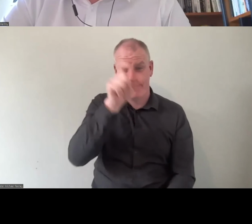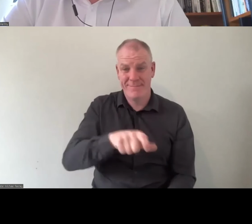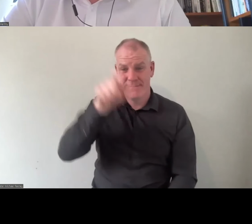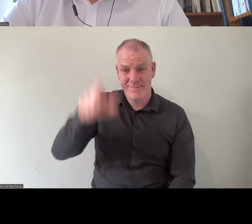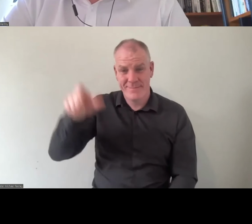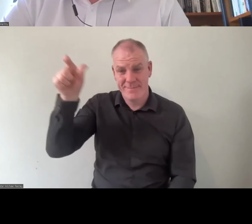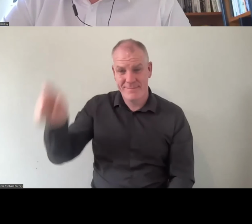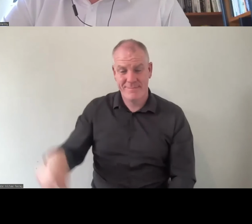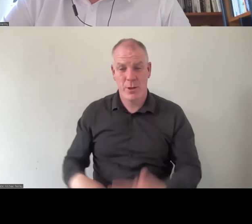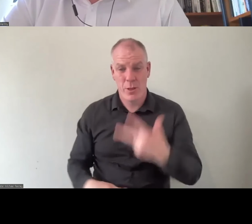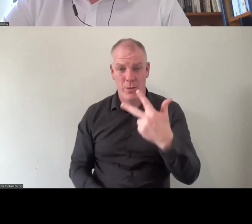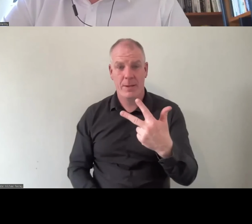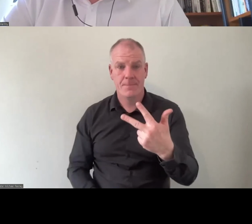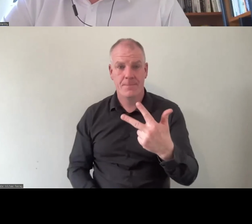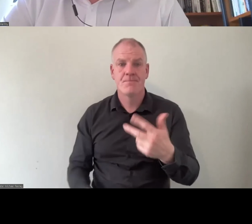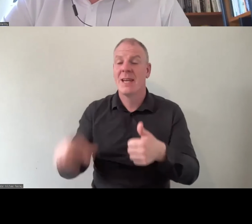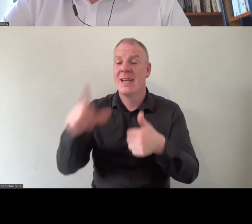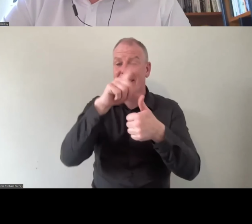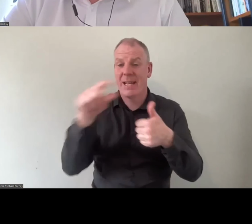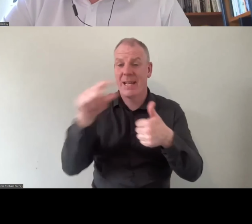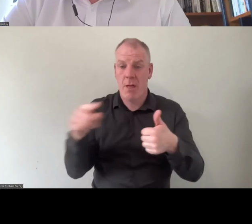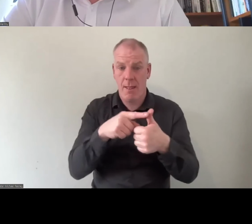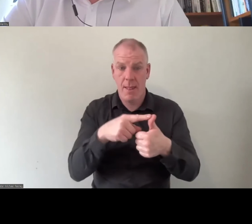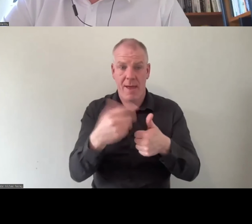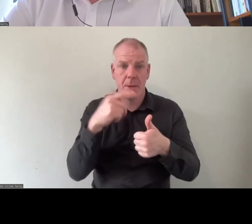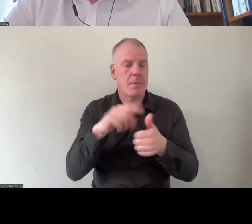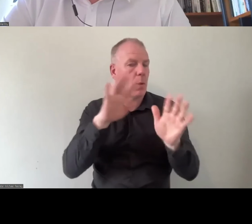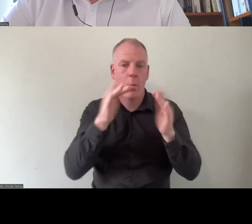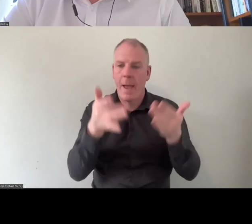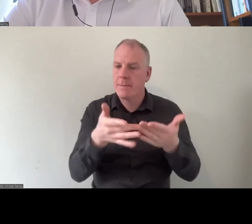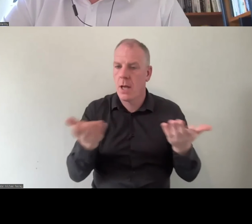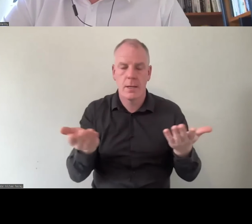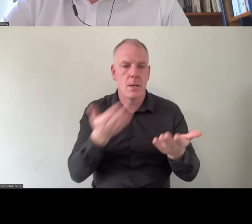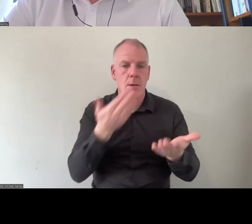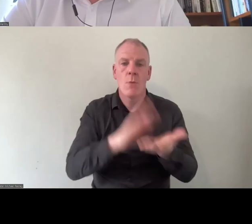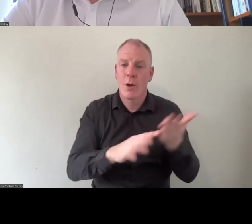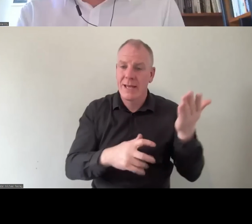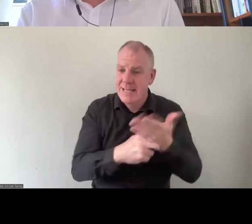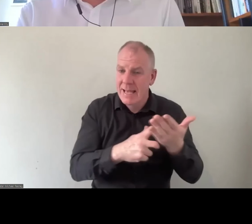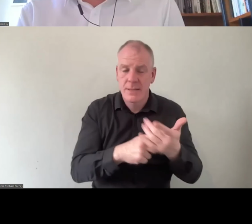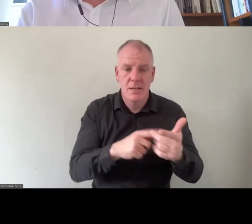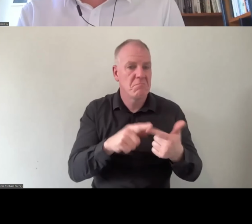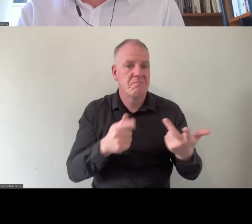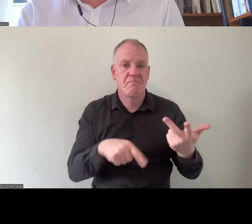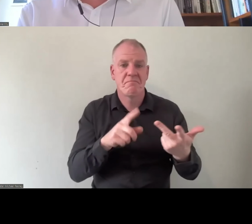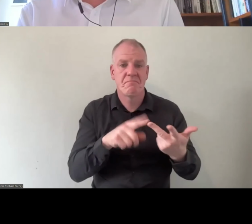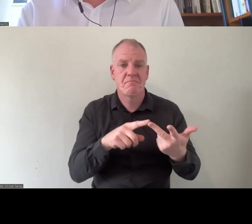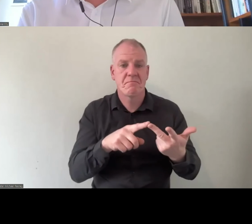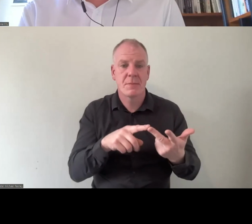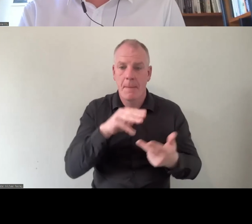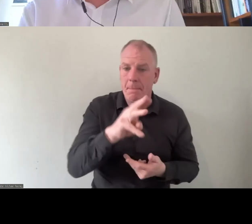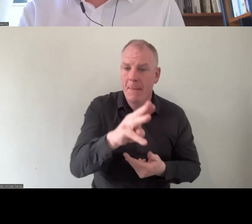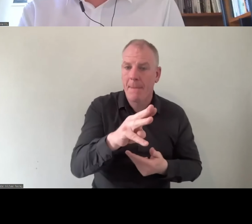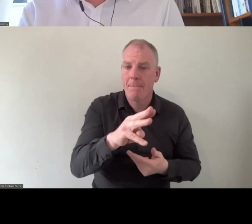For example, under digital information, it could be websites, booking a ticket, it could be your maps and guides, your accessible videos,